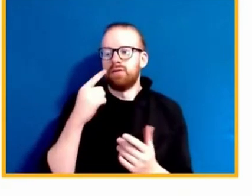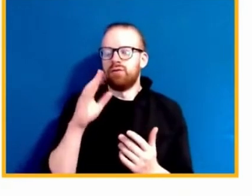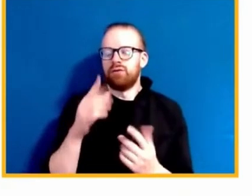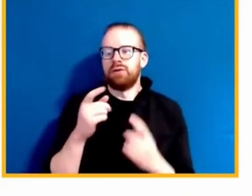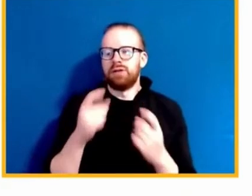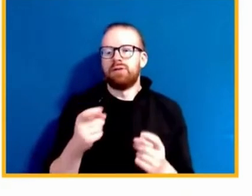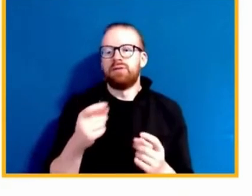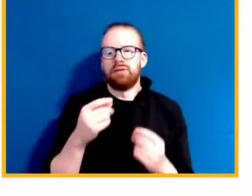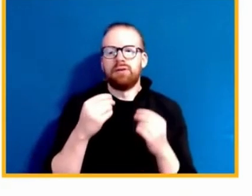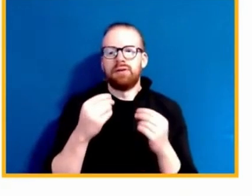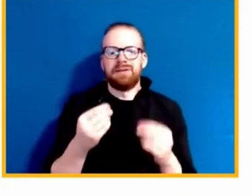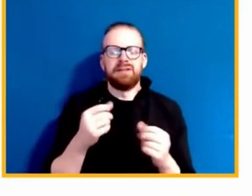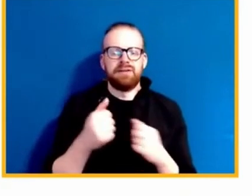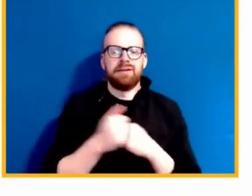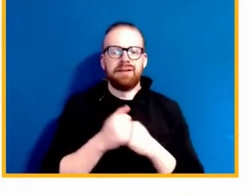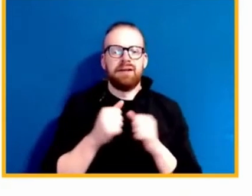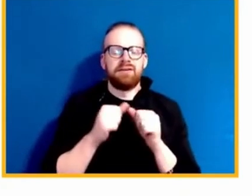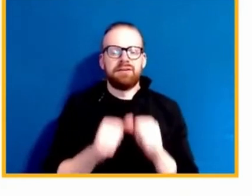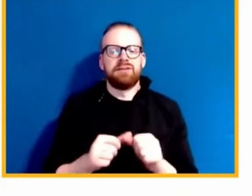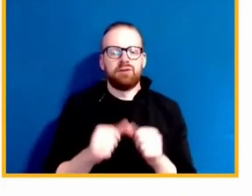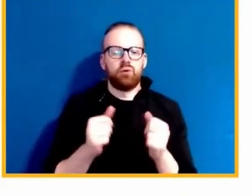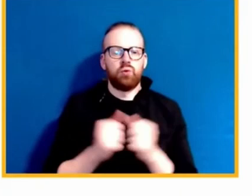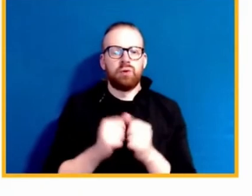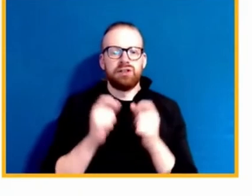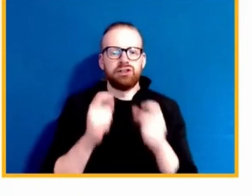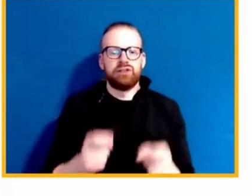and let's keep that love going with our charity.